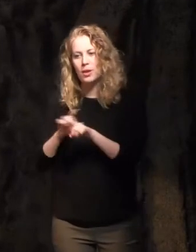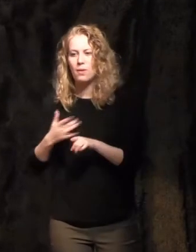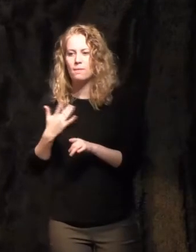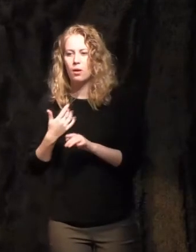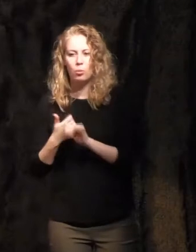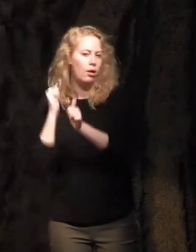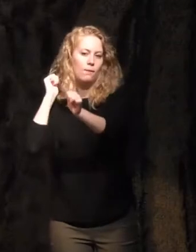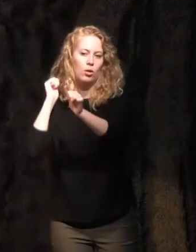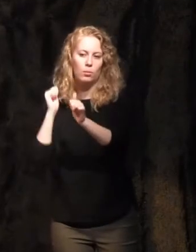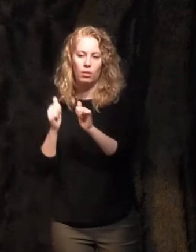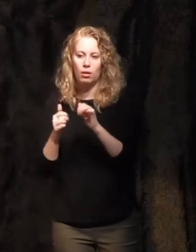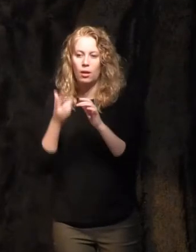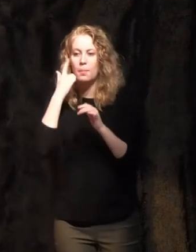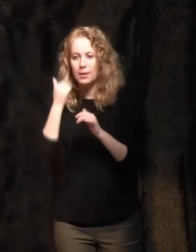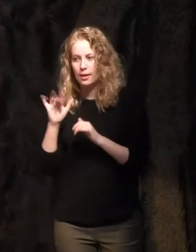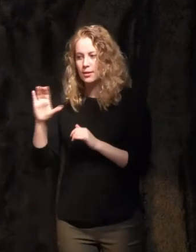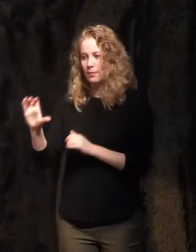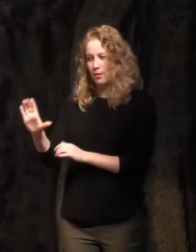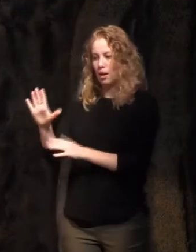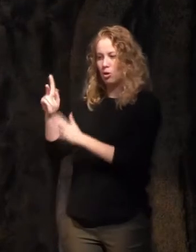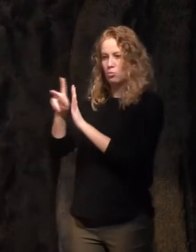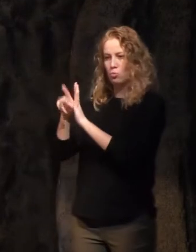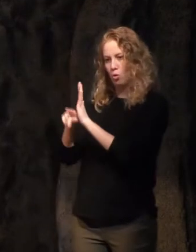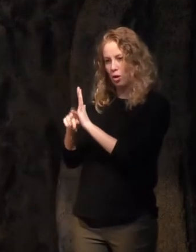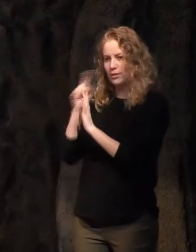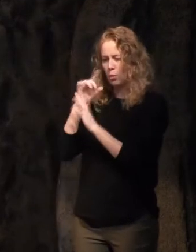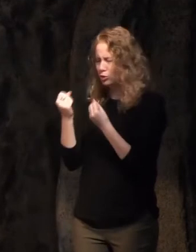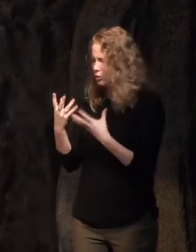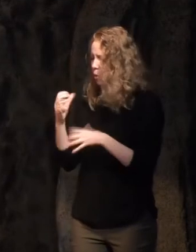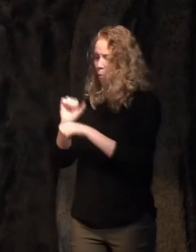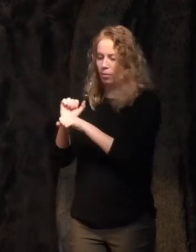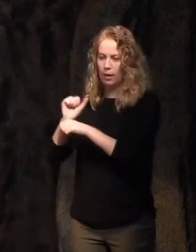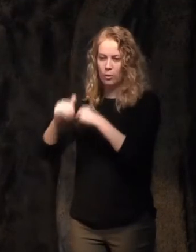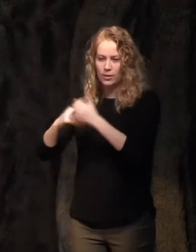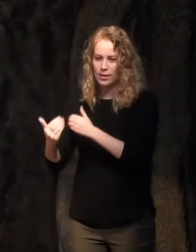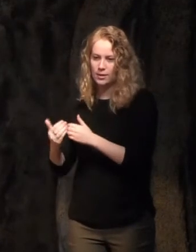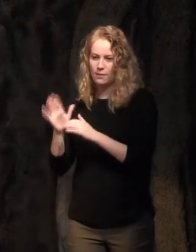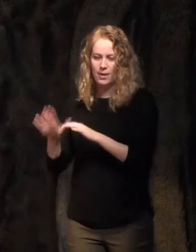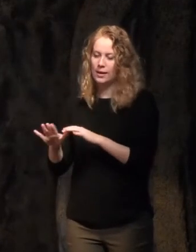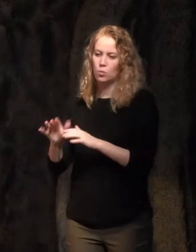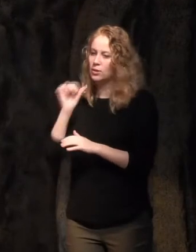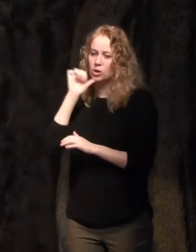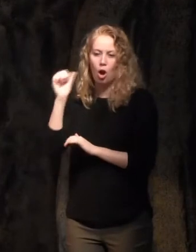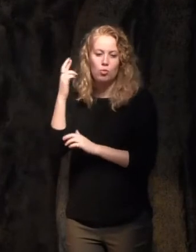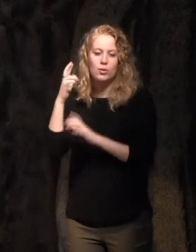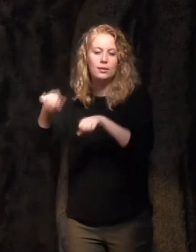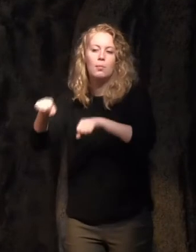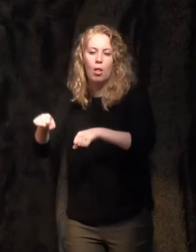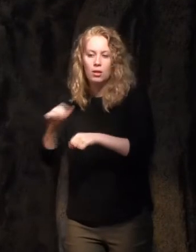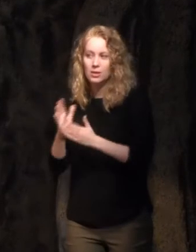given CTA or ITA protocols that were so labor intensive that it was patently unreasonable to ask any artist or organization